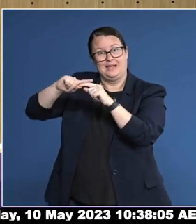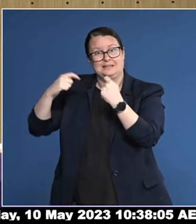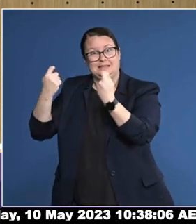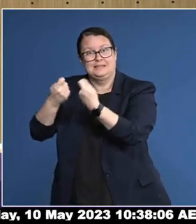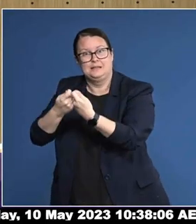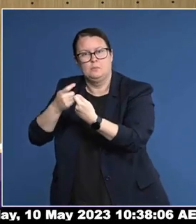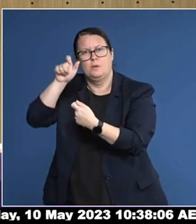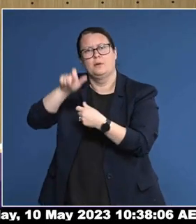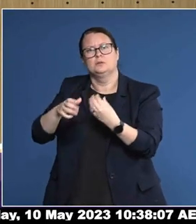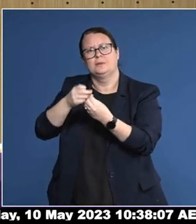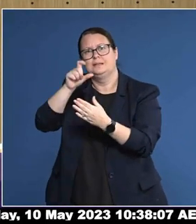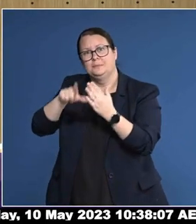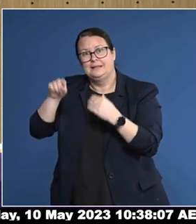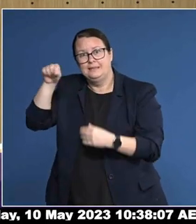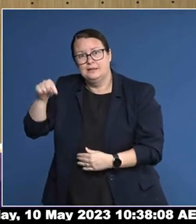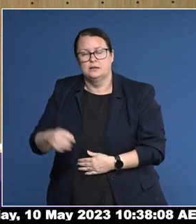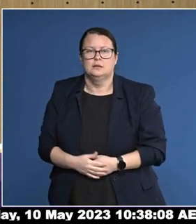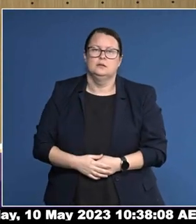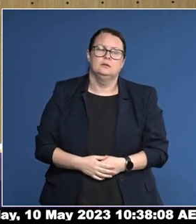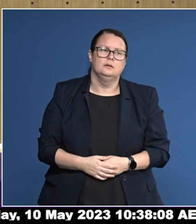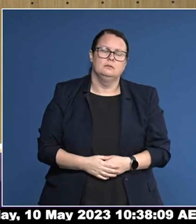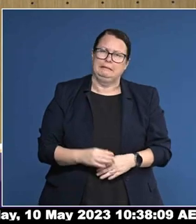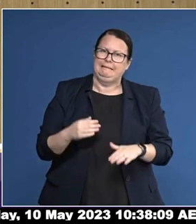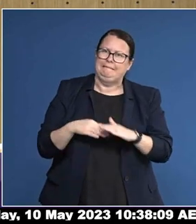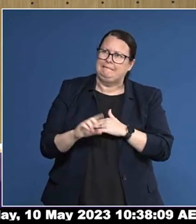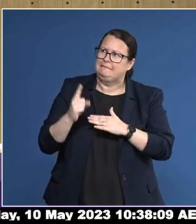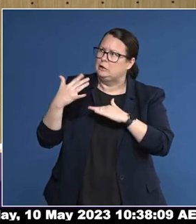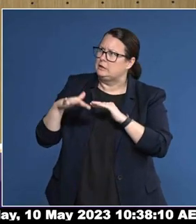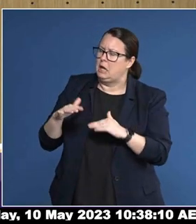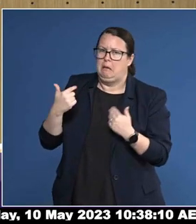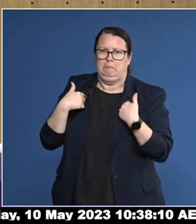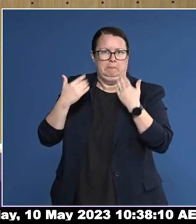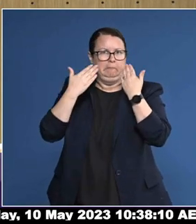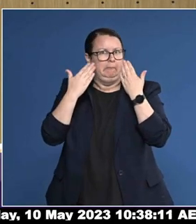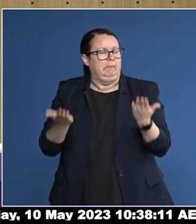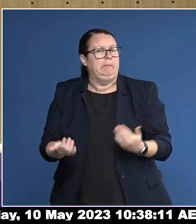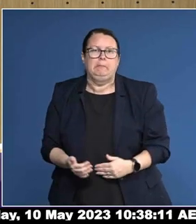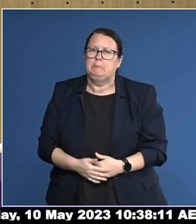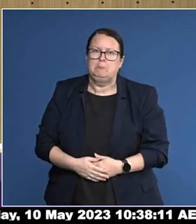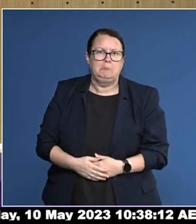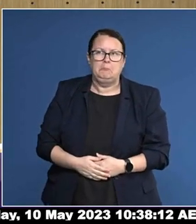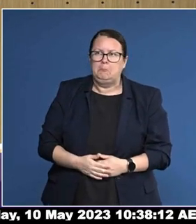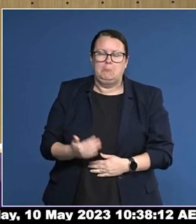In the First Nations area, I am not aware of if they have a disability or